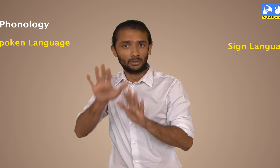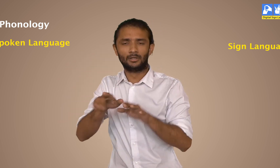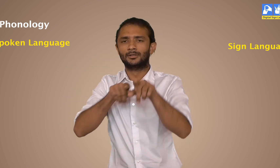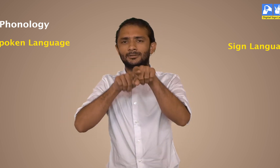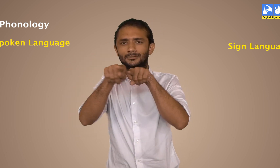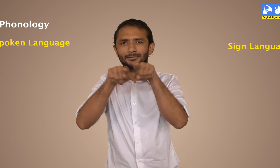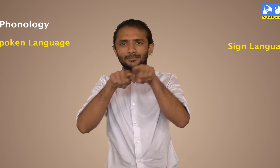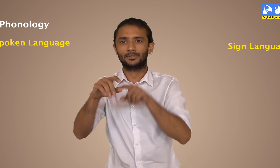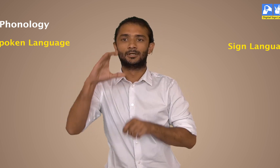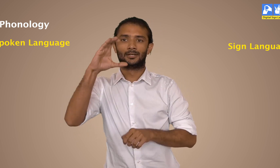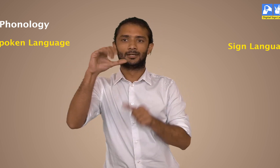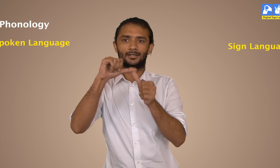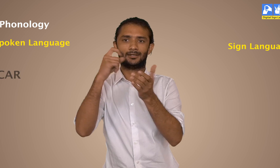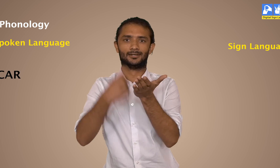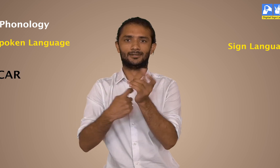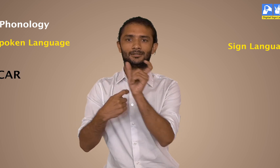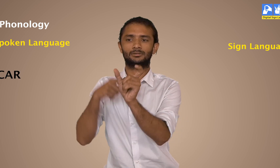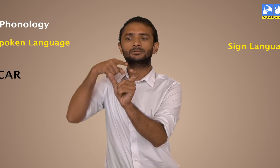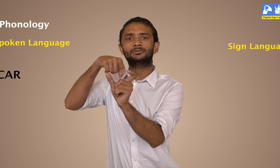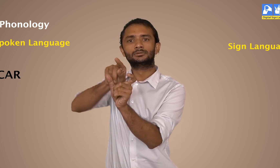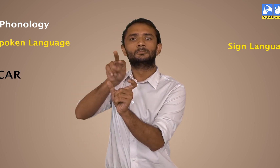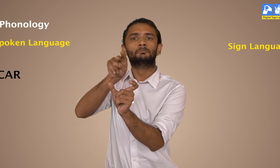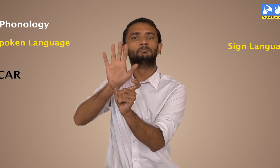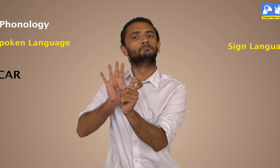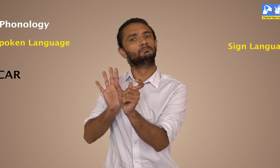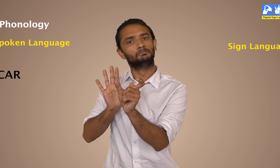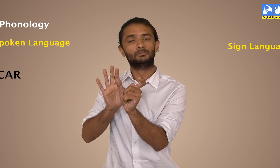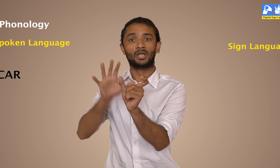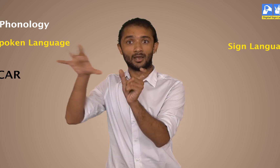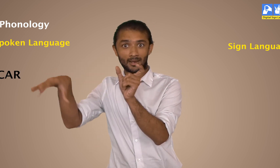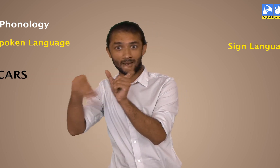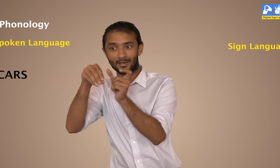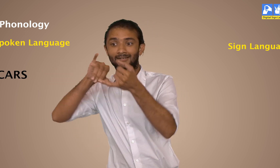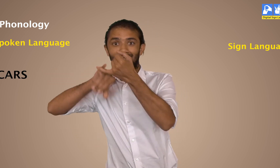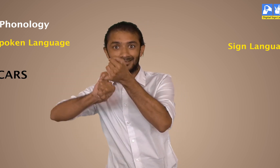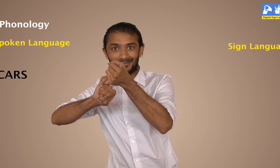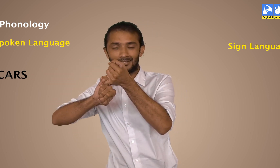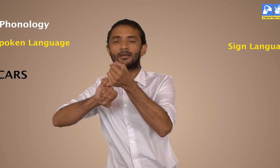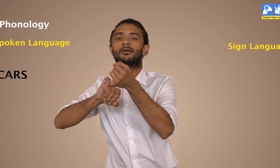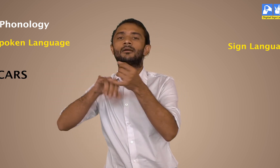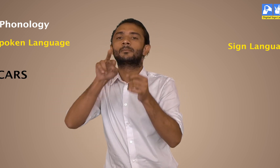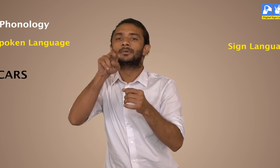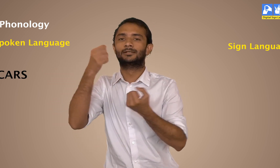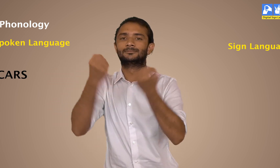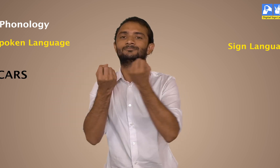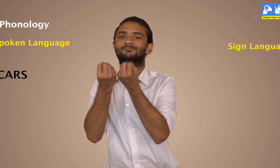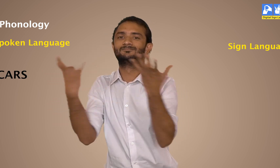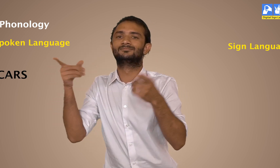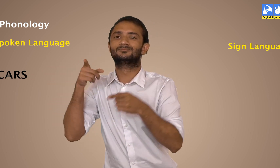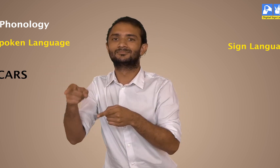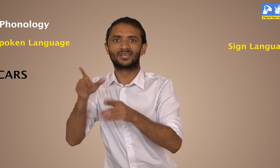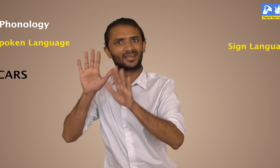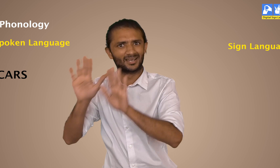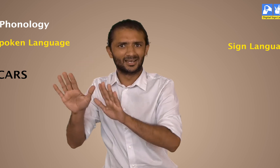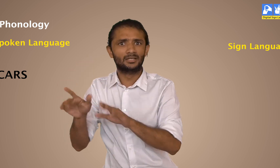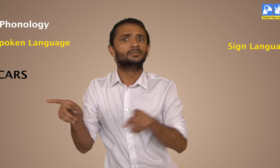In spoken languages, for example CARS, here 'car' is Free Morpheme and -s is a Bound Morpheme.